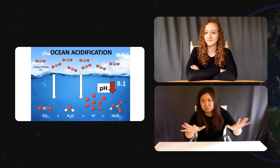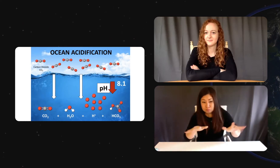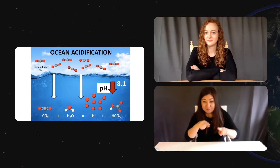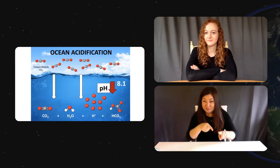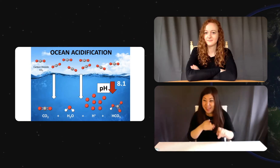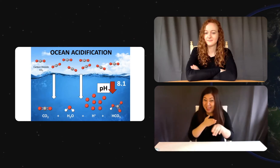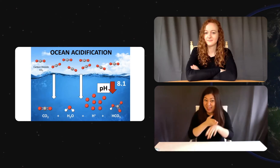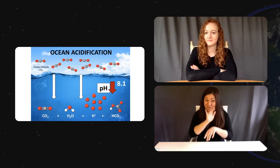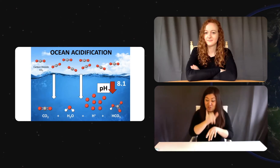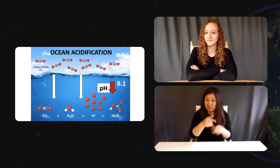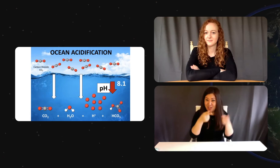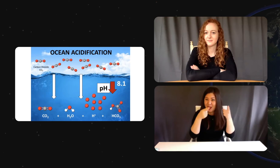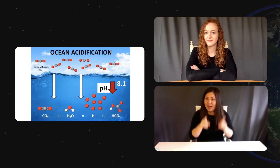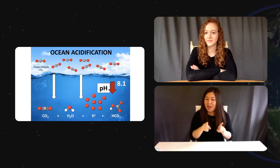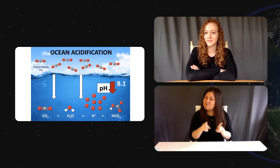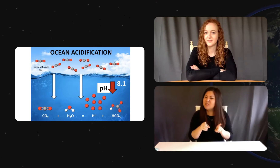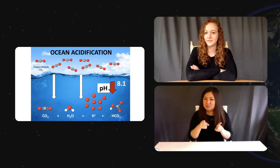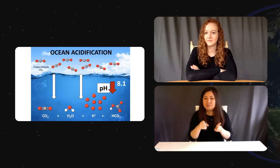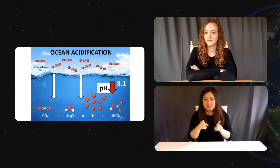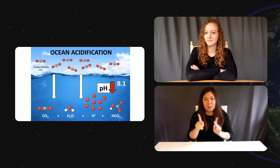tanker that spilled.